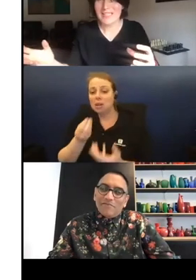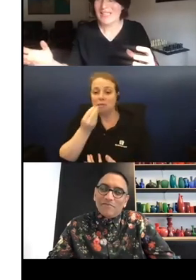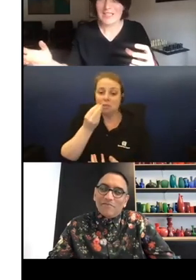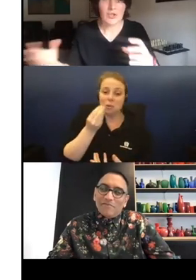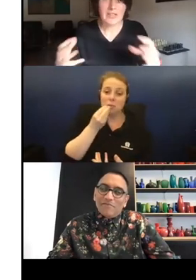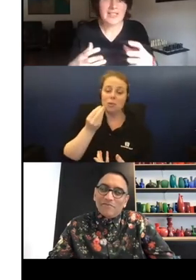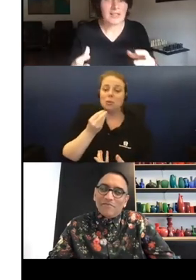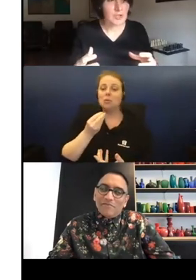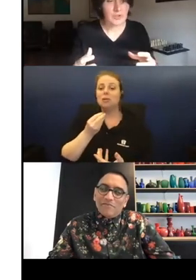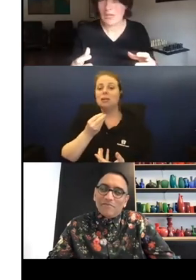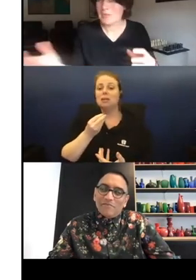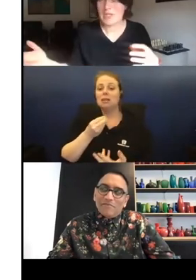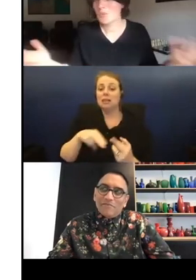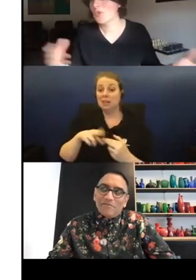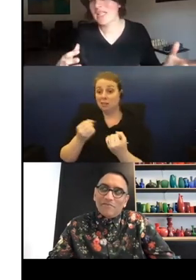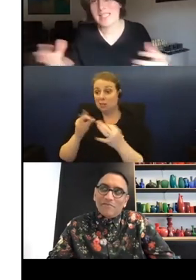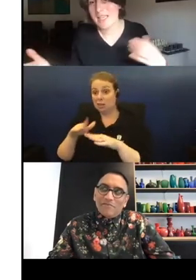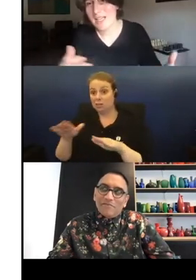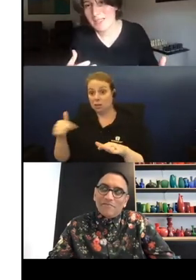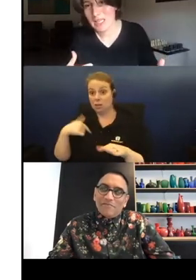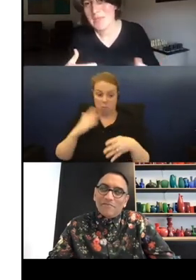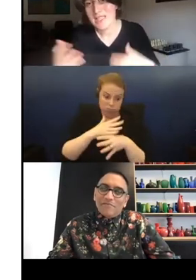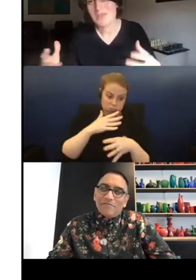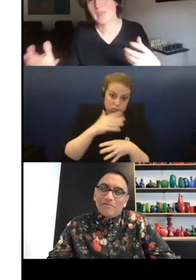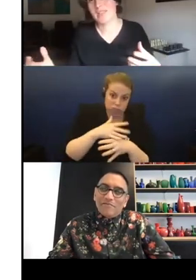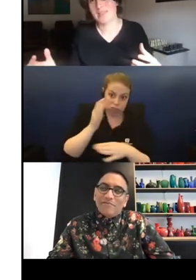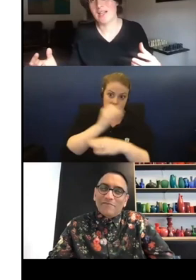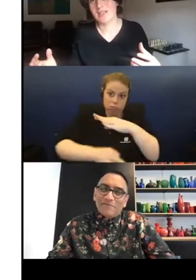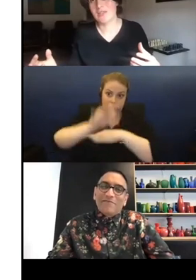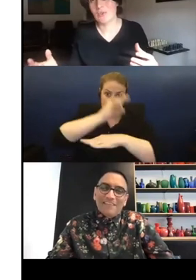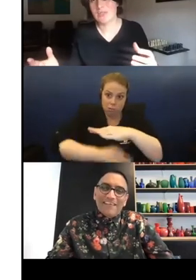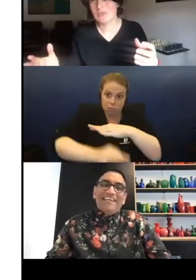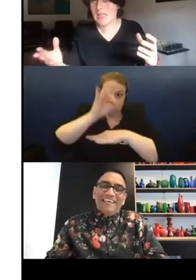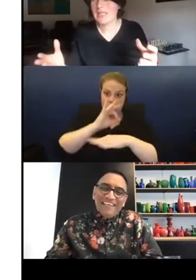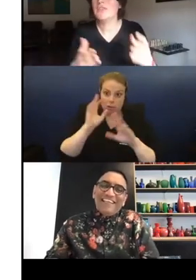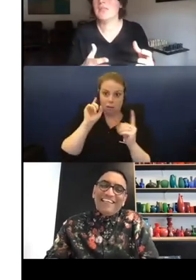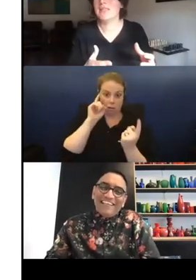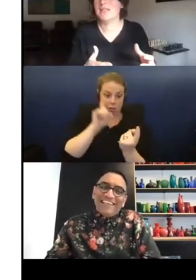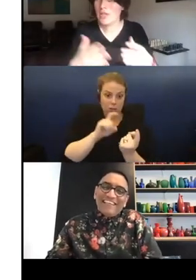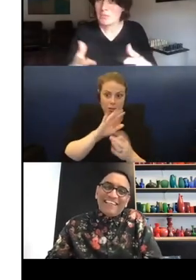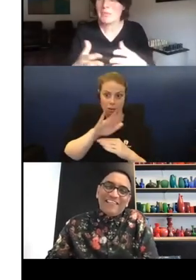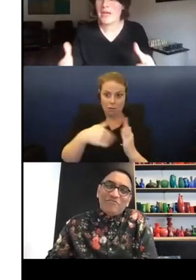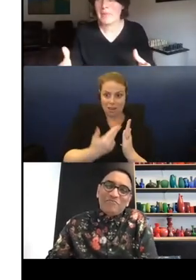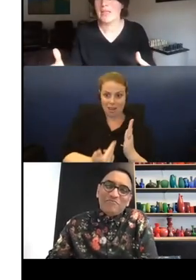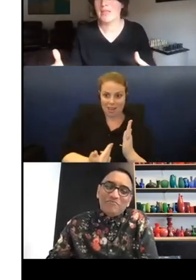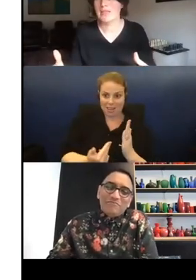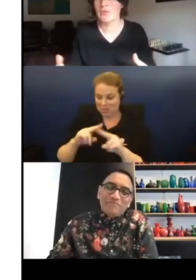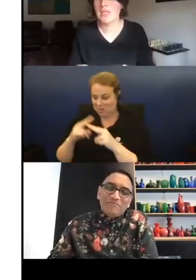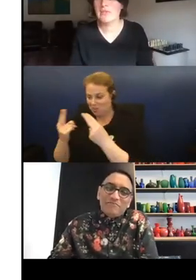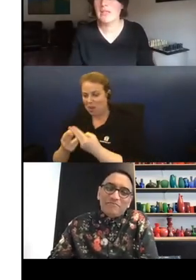you know if i didn't have children i'd be just working day and night being obsessed with this art so it's really gives me this incredible balance to live a life